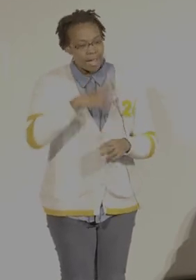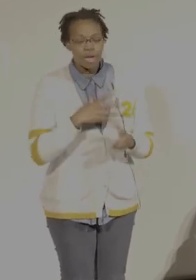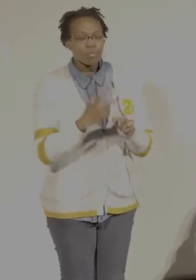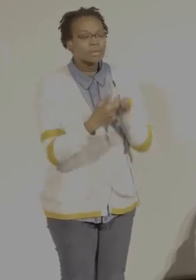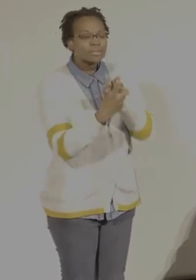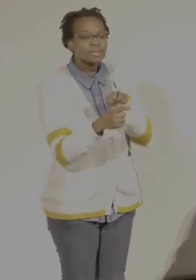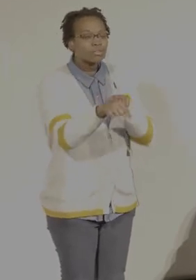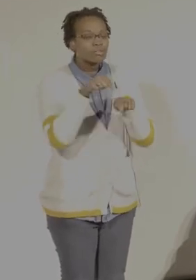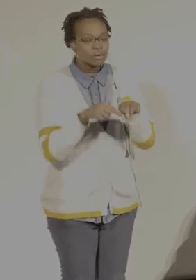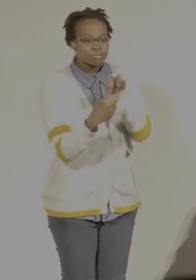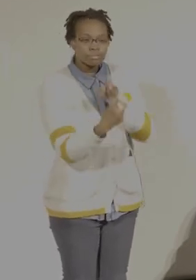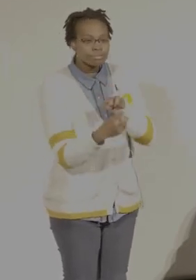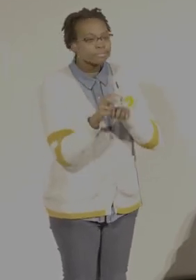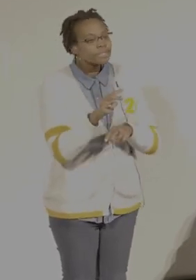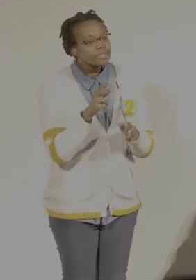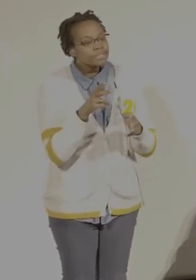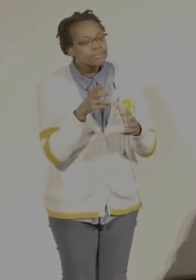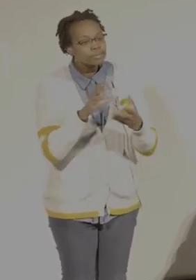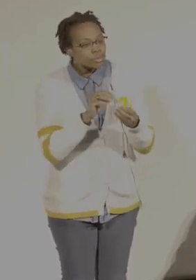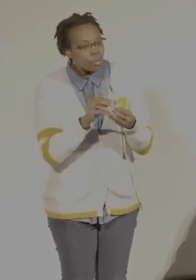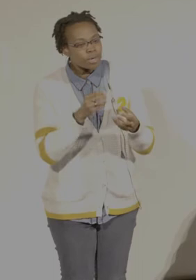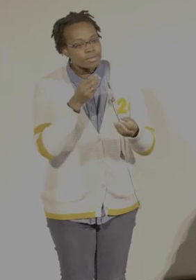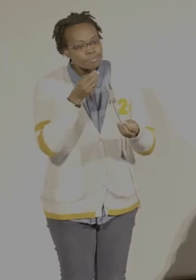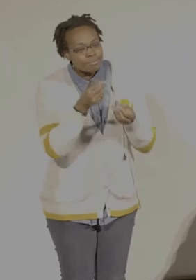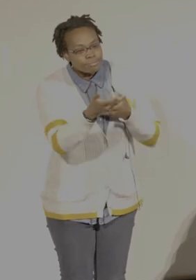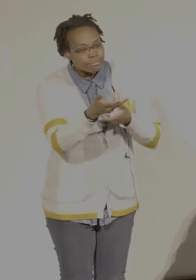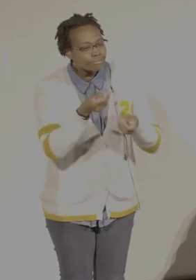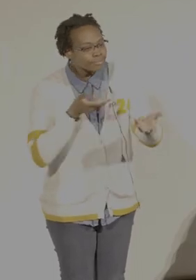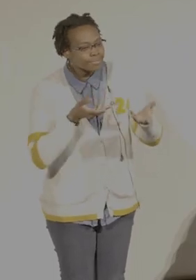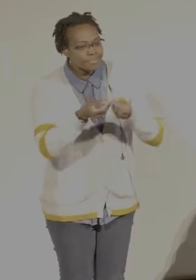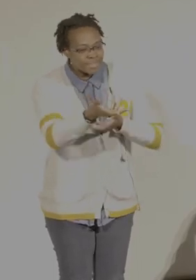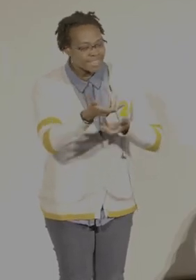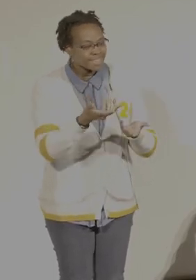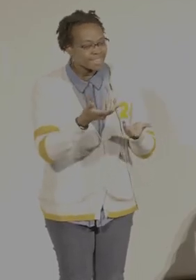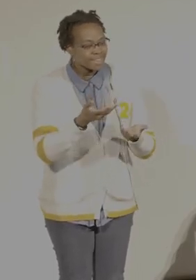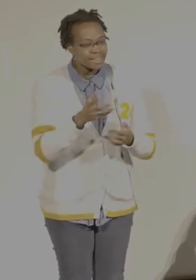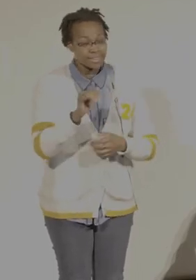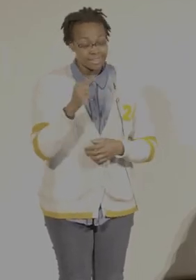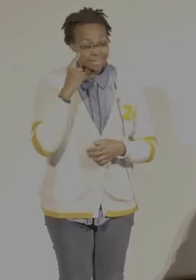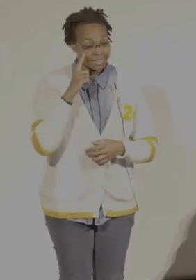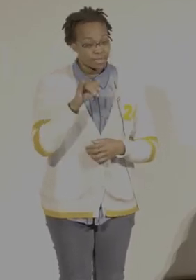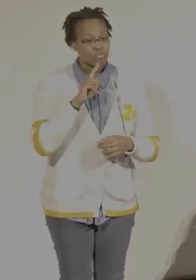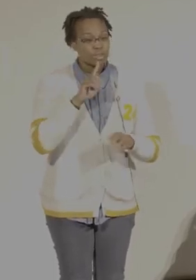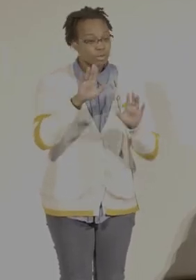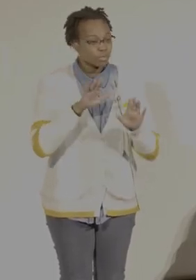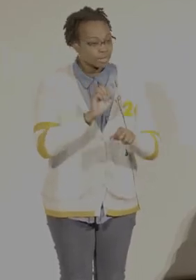across the bar from and swap stories with. And that's that. I think we really did a great job capturing that energy.